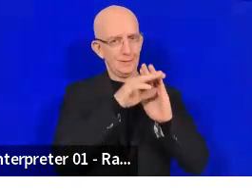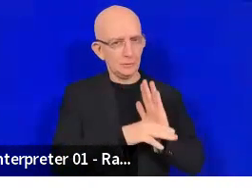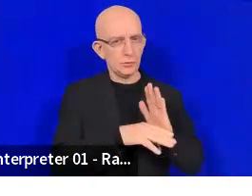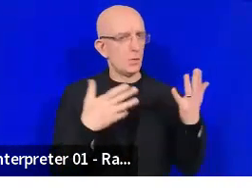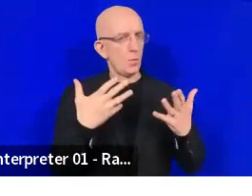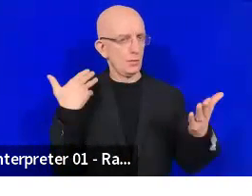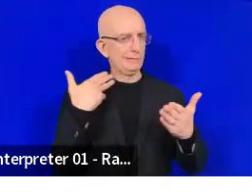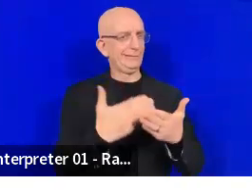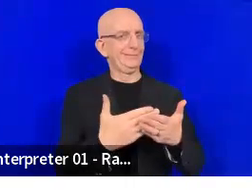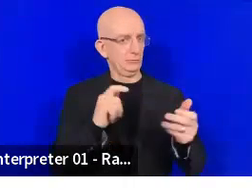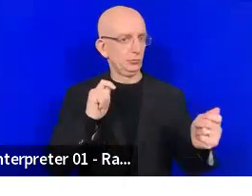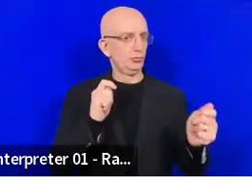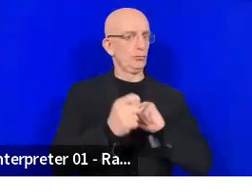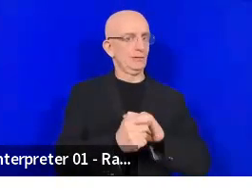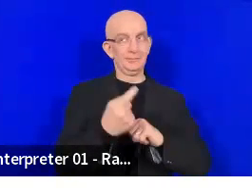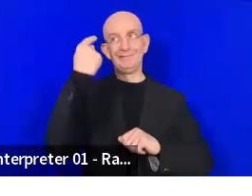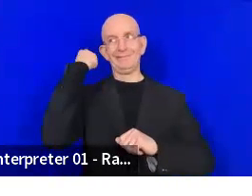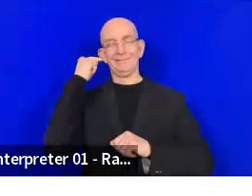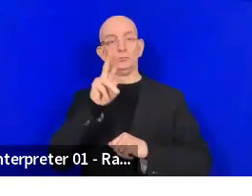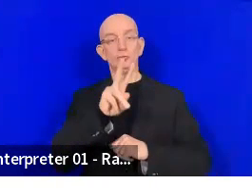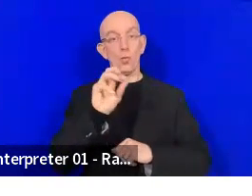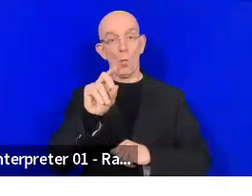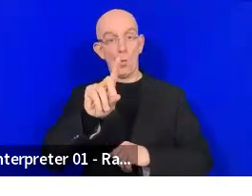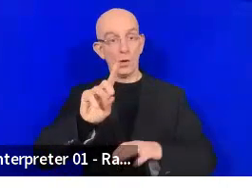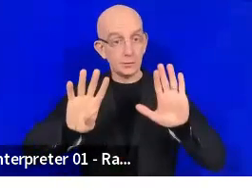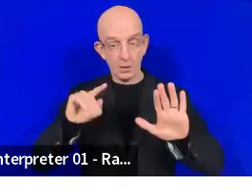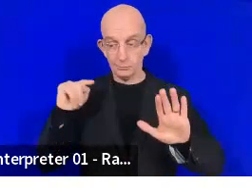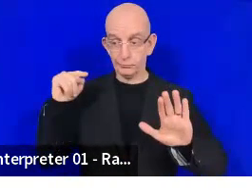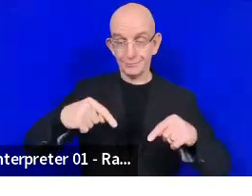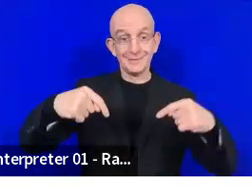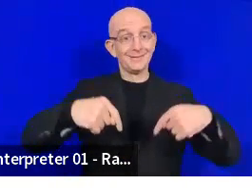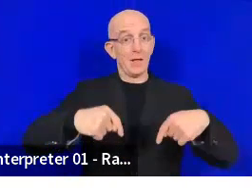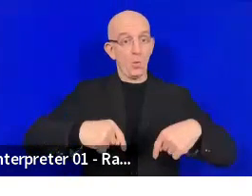we have now. And yesterday there were some of the things that I said.